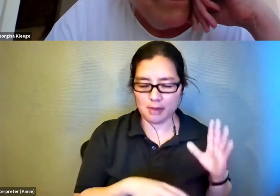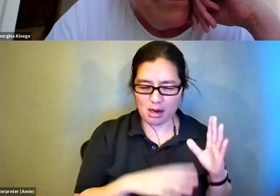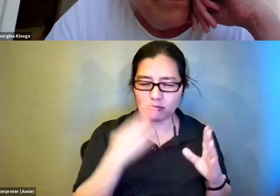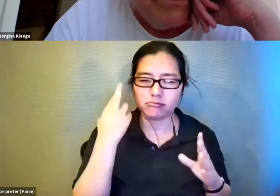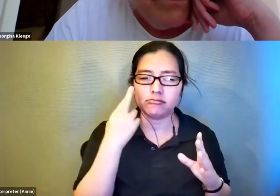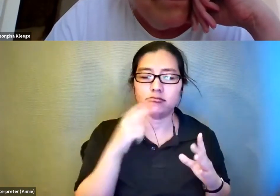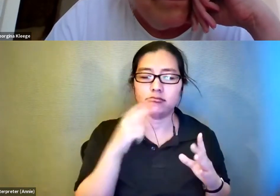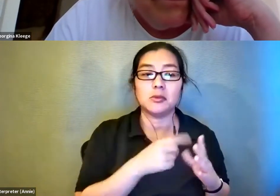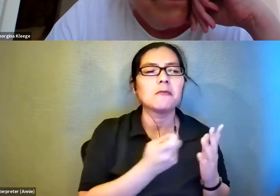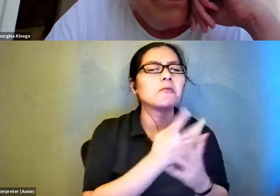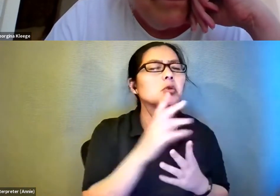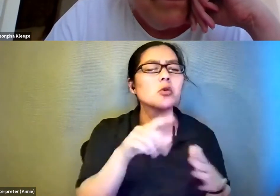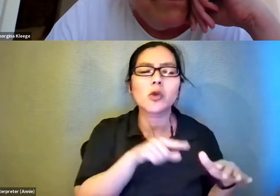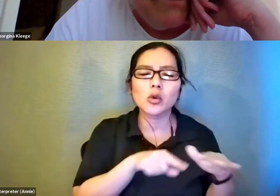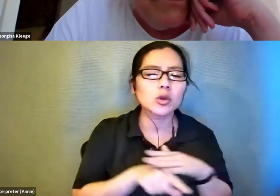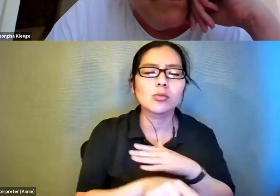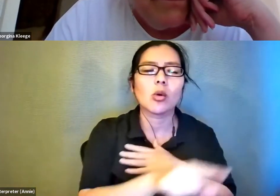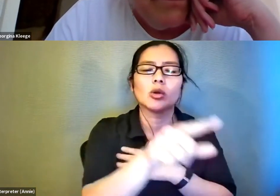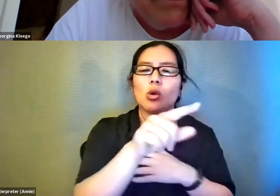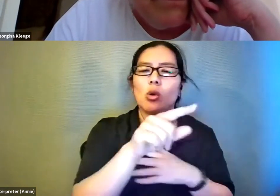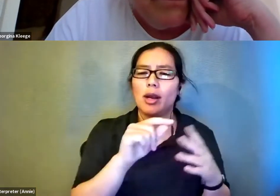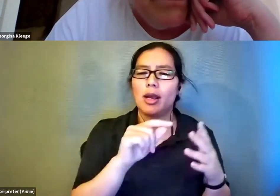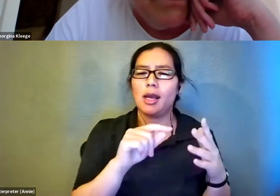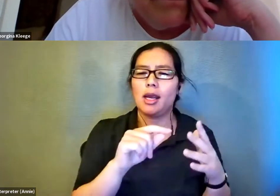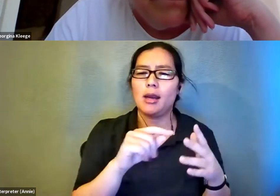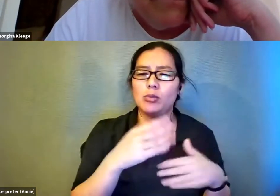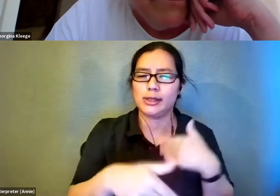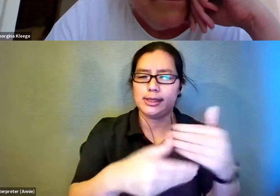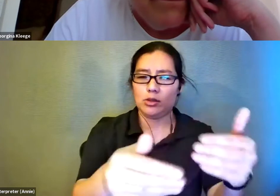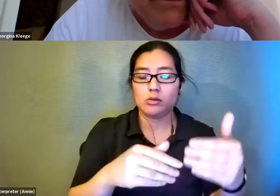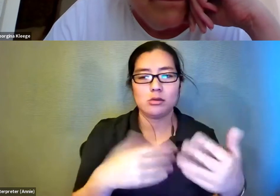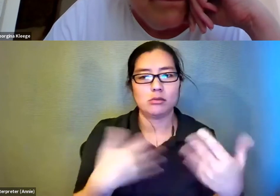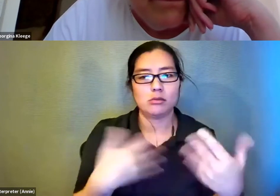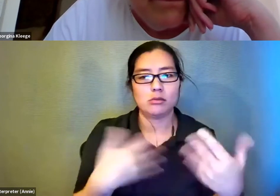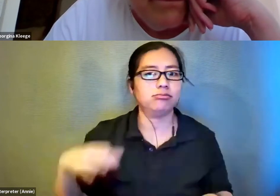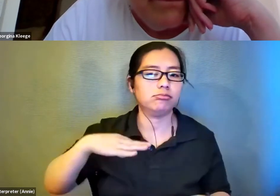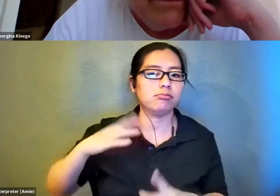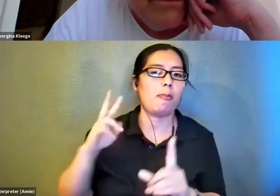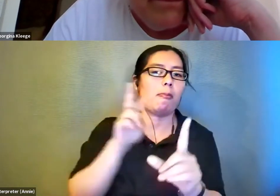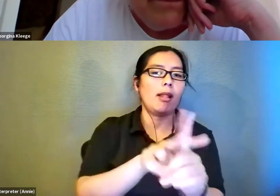exploratory procedures are relevant for our search as comic artis